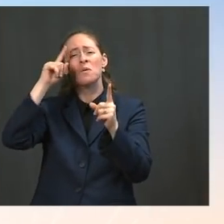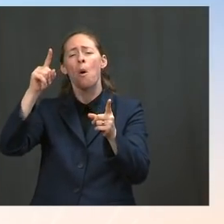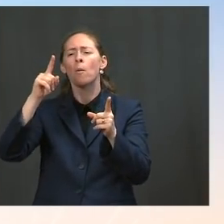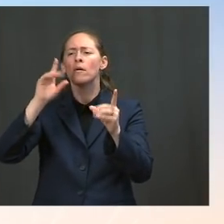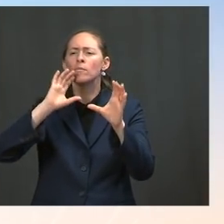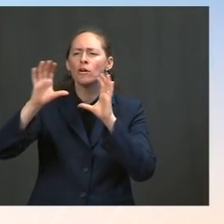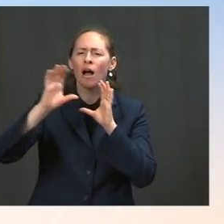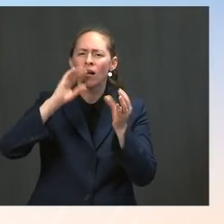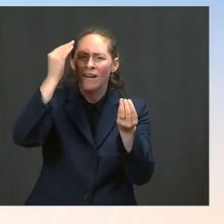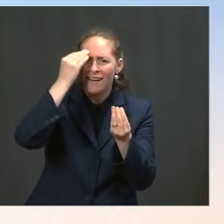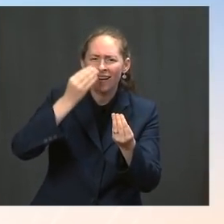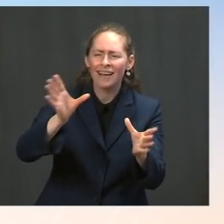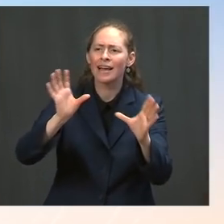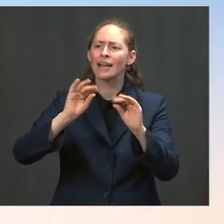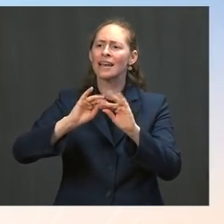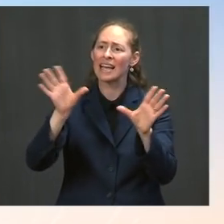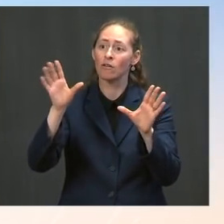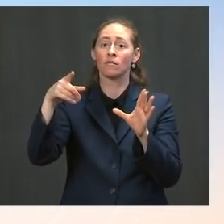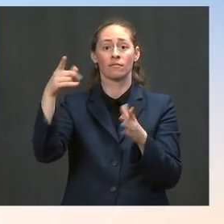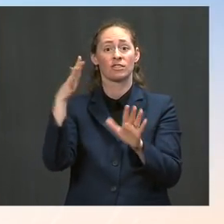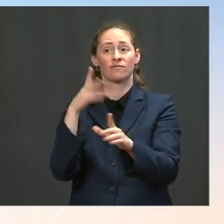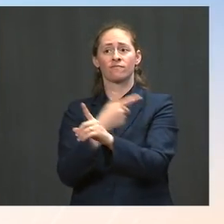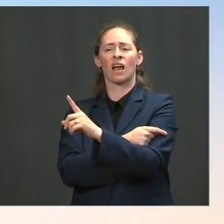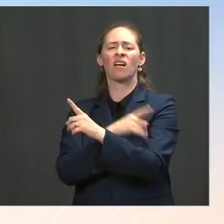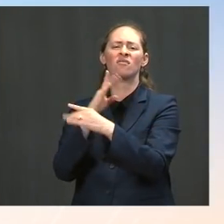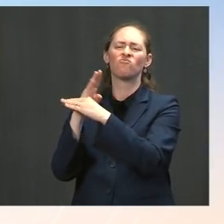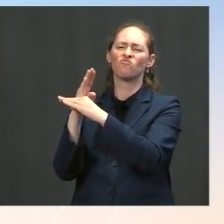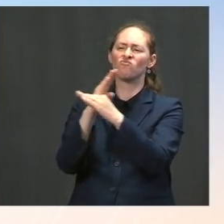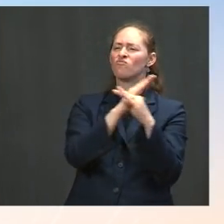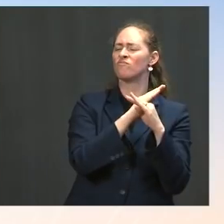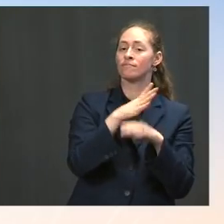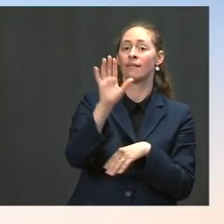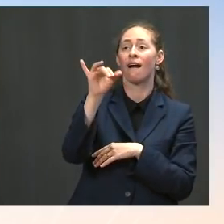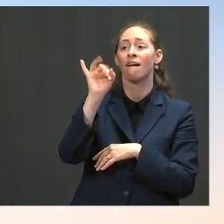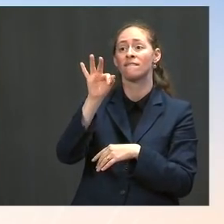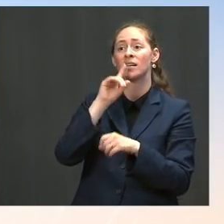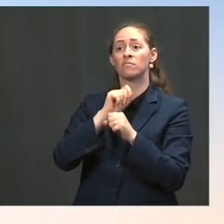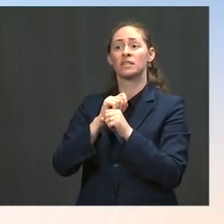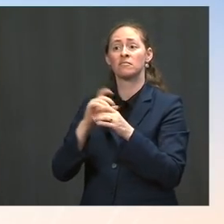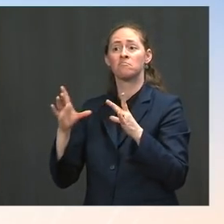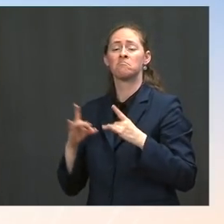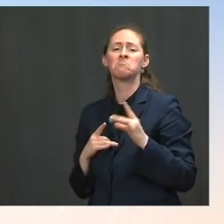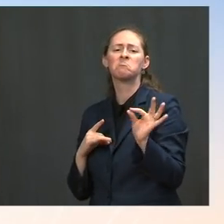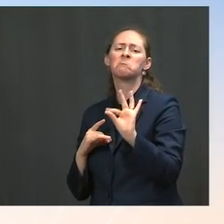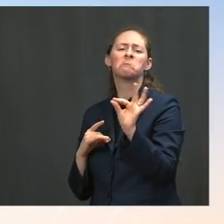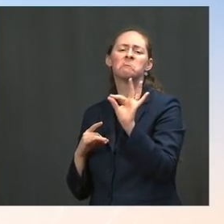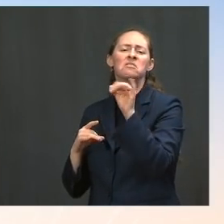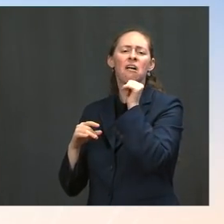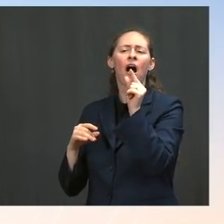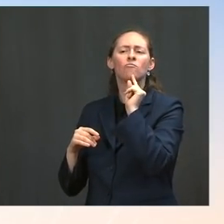If you get a case of COVID, it will be mild. If you are not vaccinated, you could be --